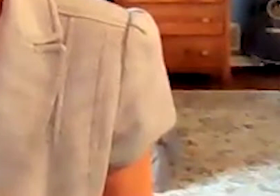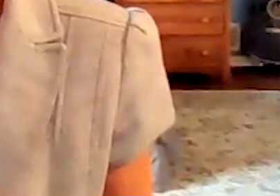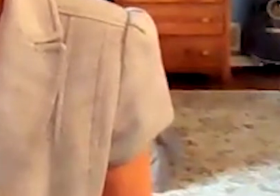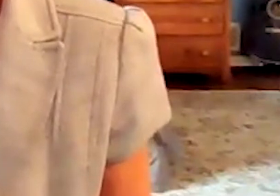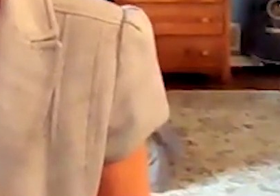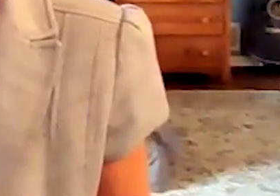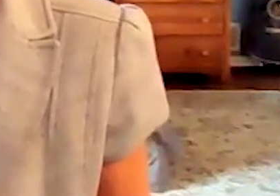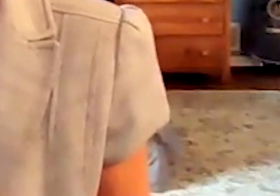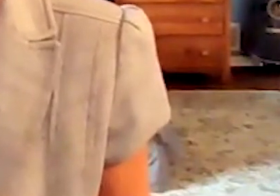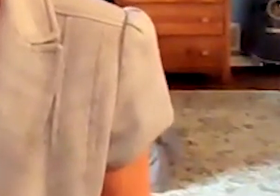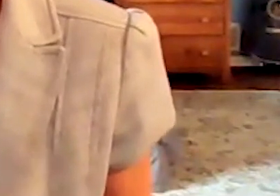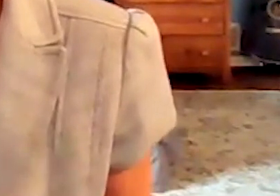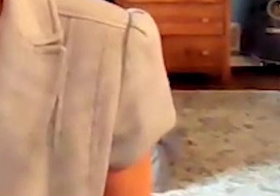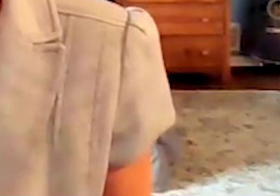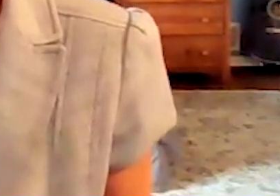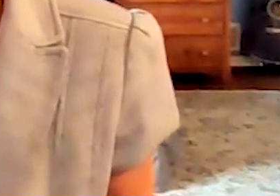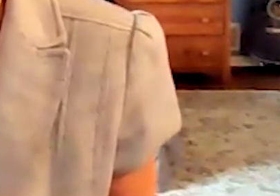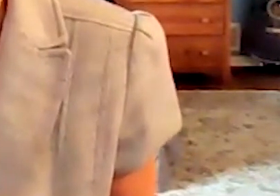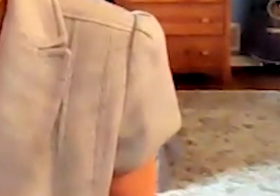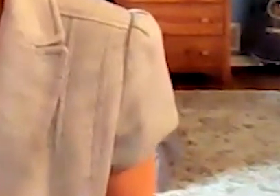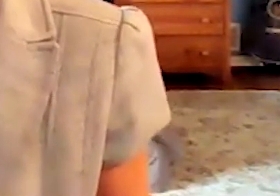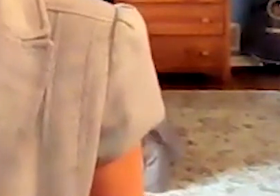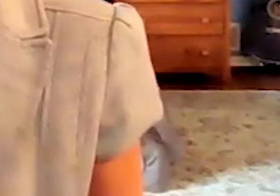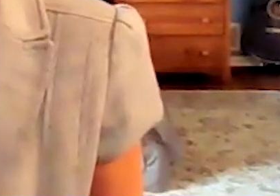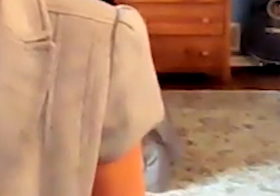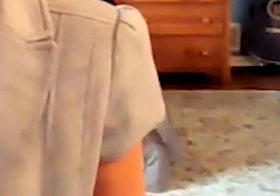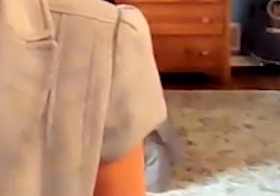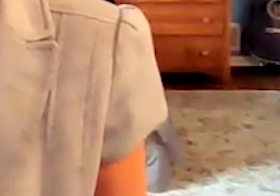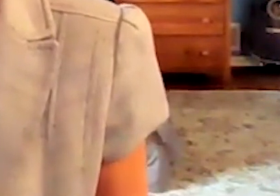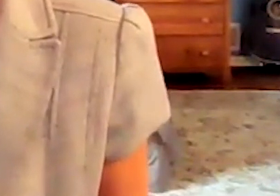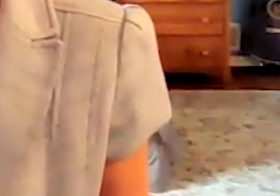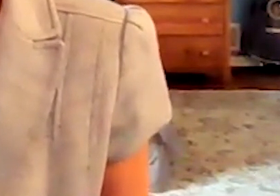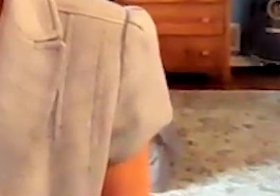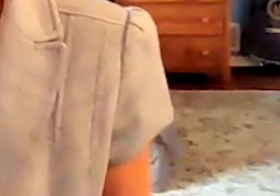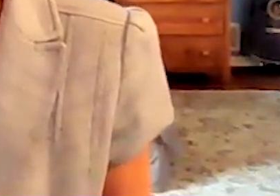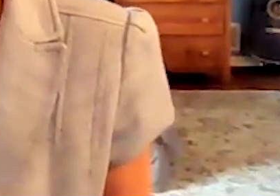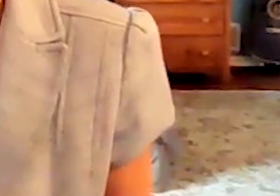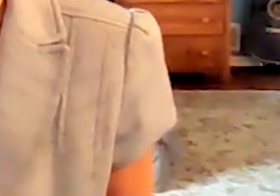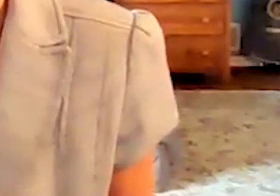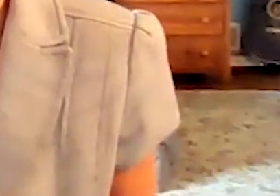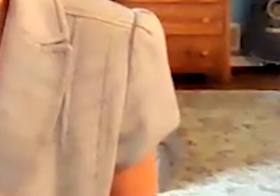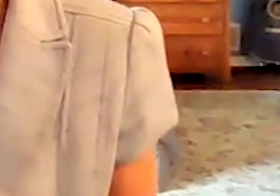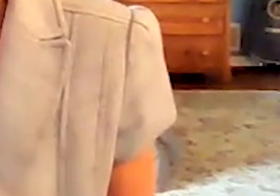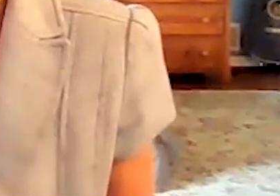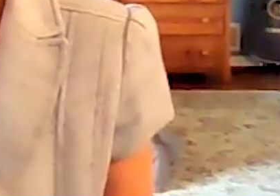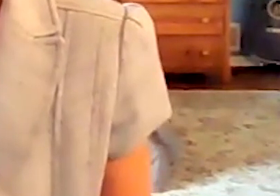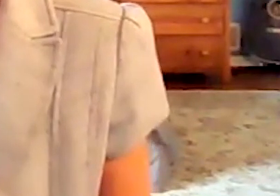compassion and understanding they need as we strive to build welcoming schools that can help